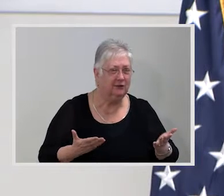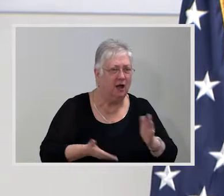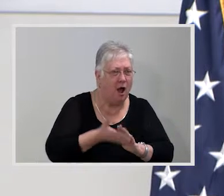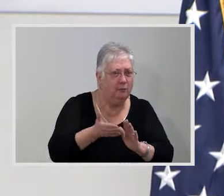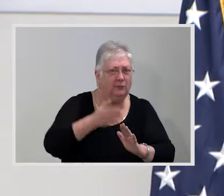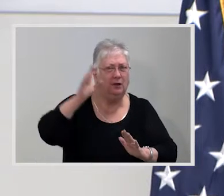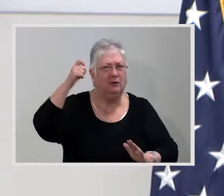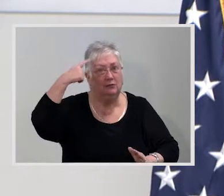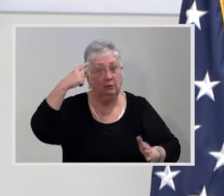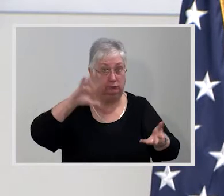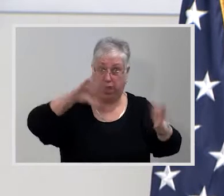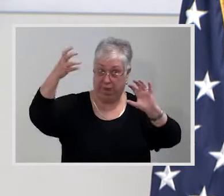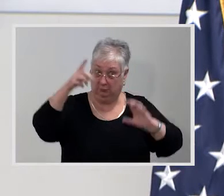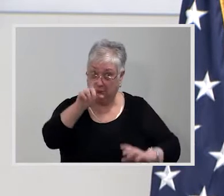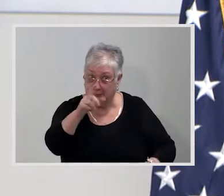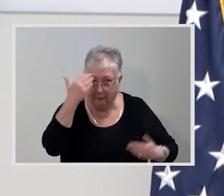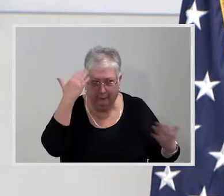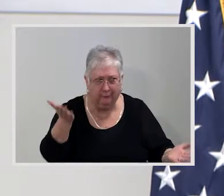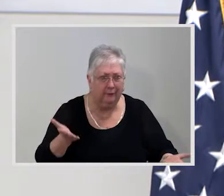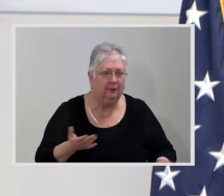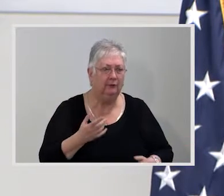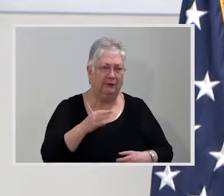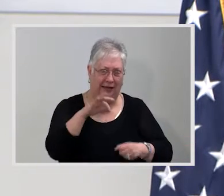UNIFIED GOVERNMENT MEANS ON THE FEDERAL LEVEL.